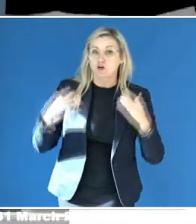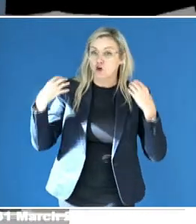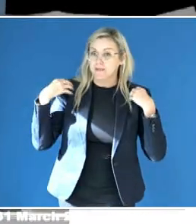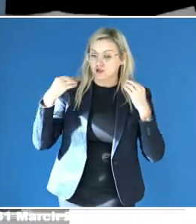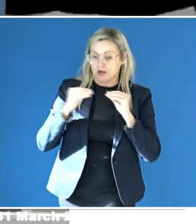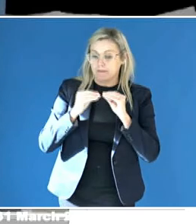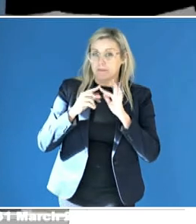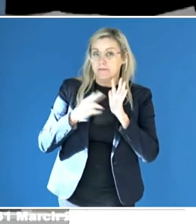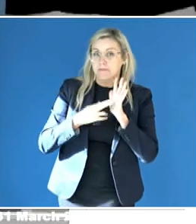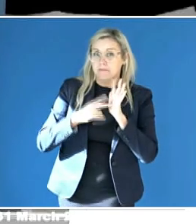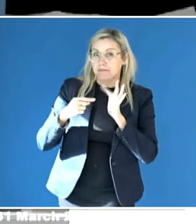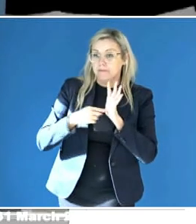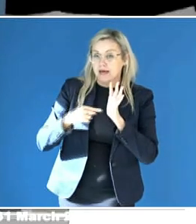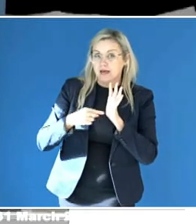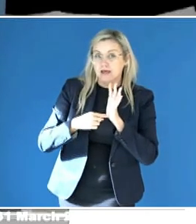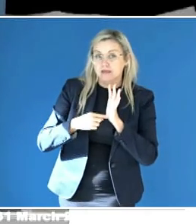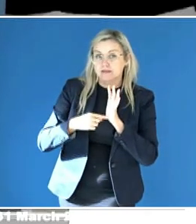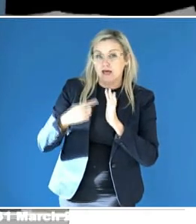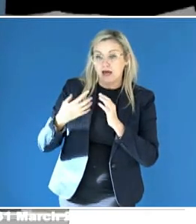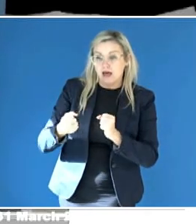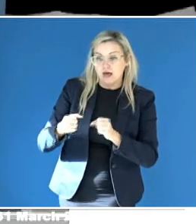I would also like to say thank you, Katie, to you and Nikita, and